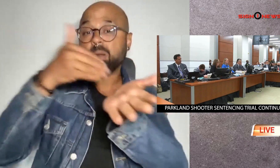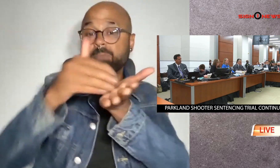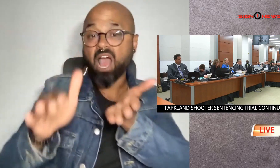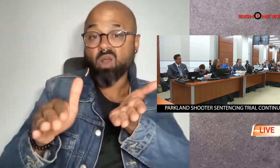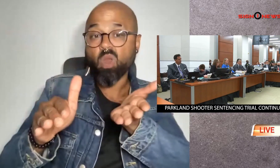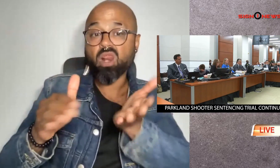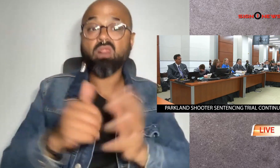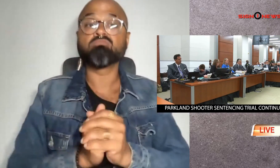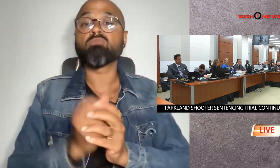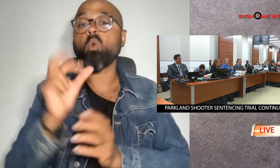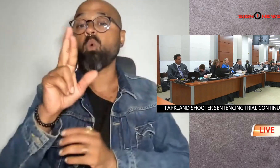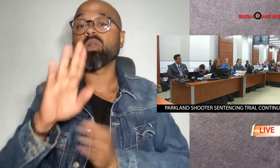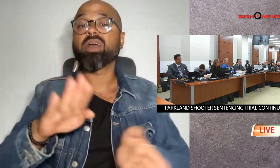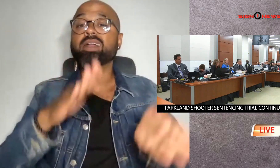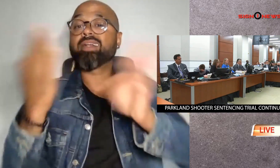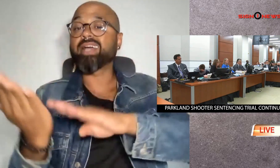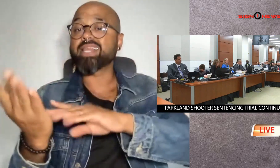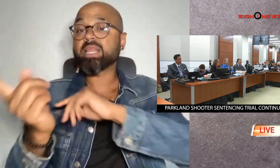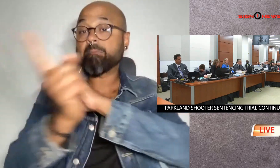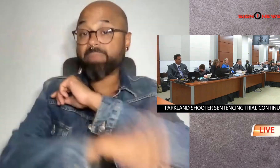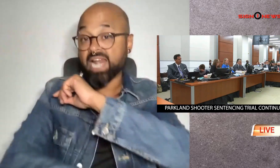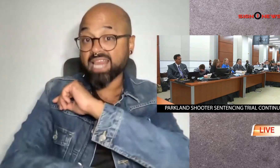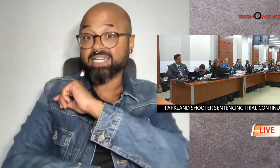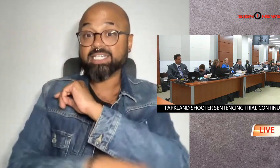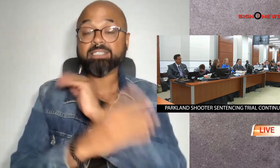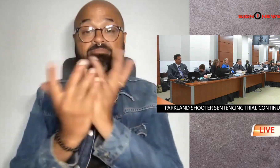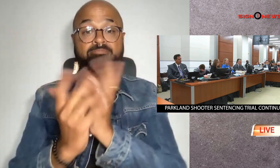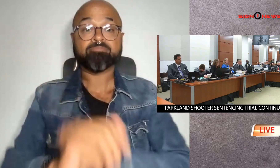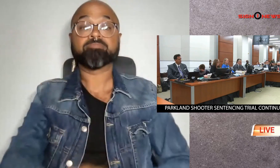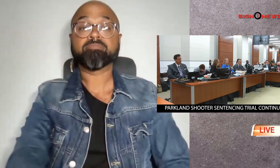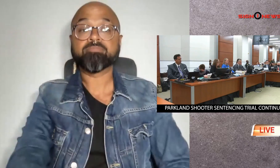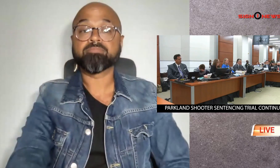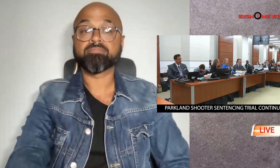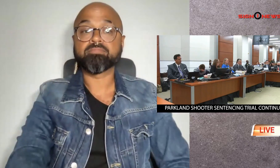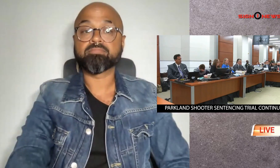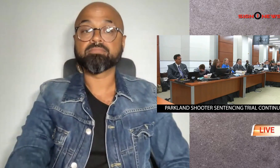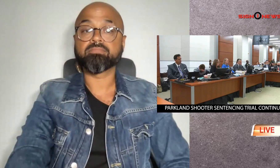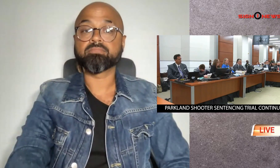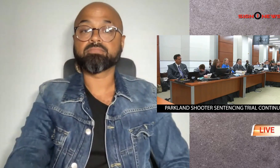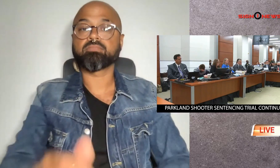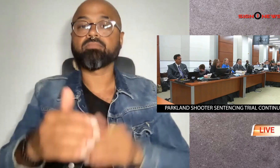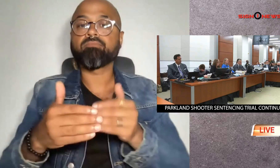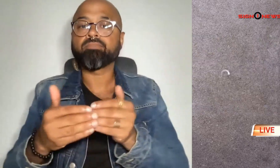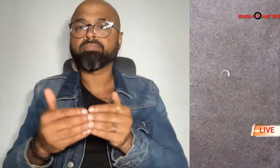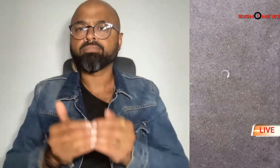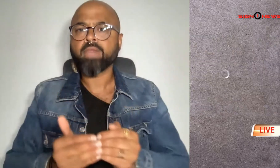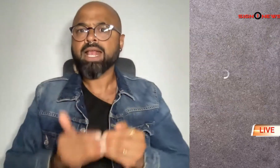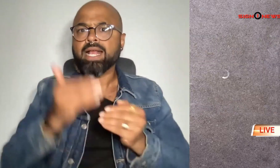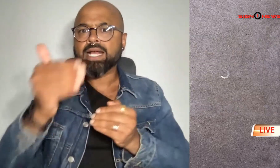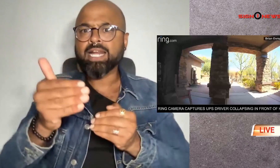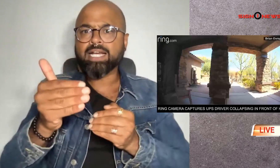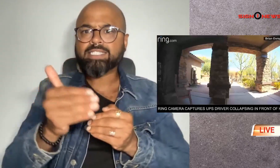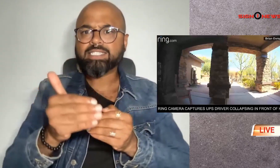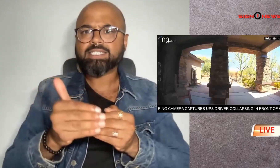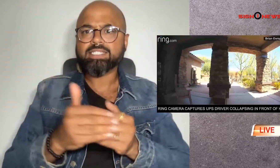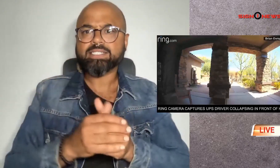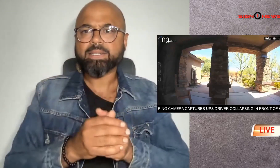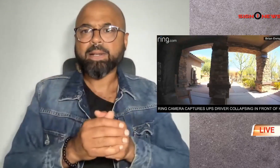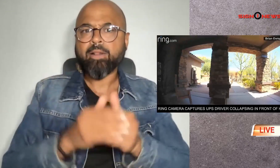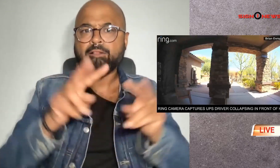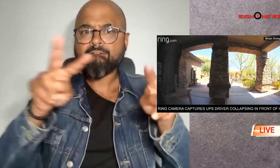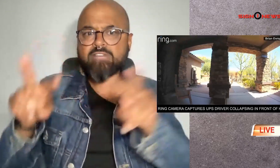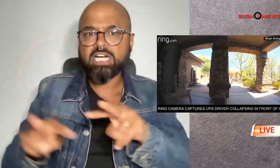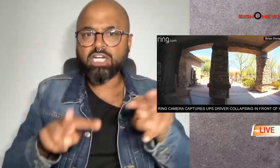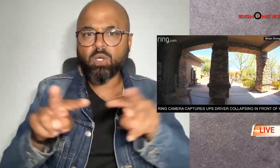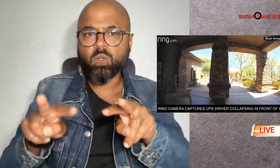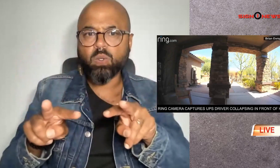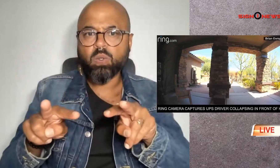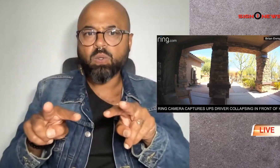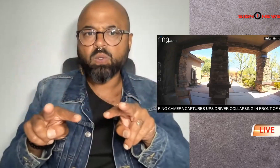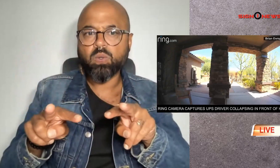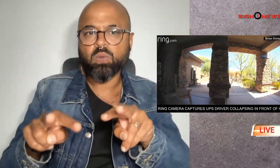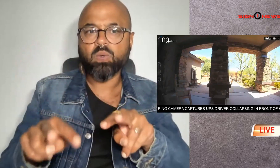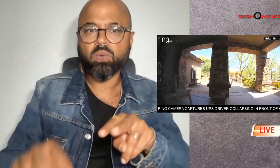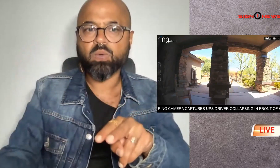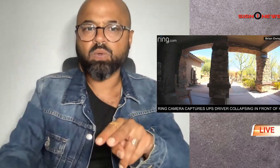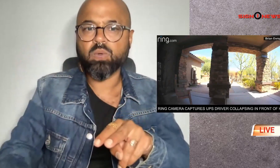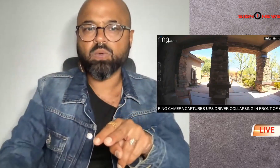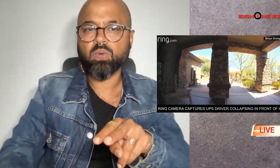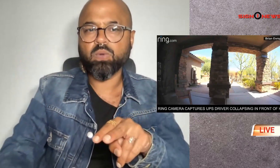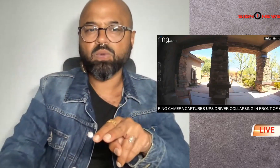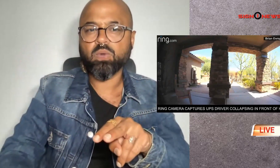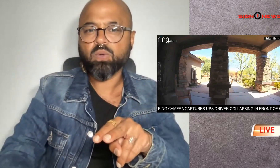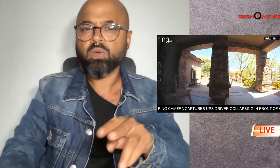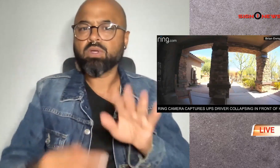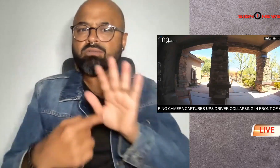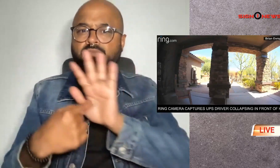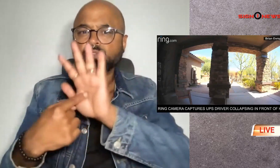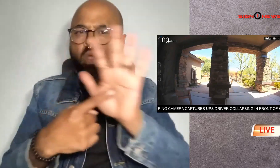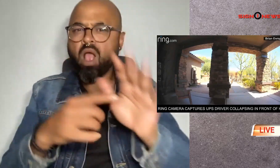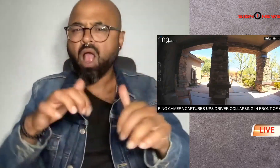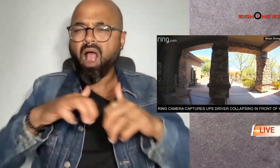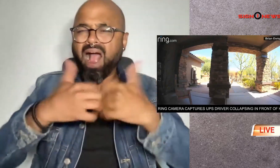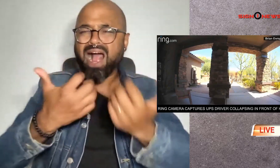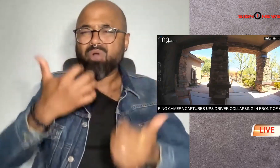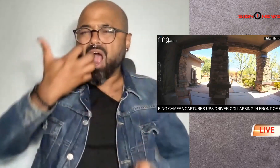with no parole or the death penalty this next video is a reminder of just how